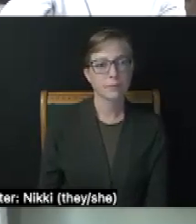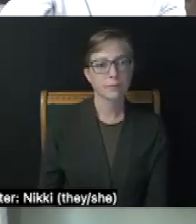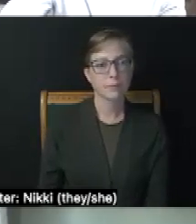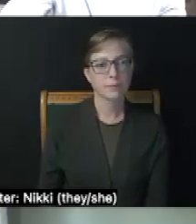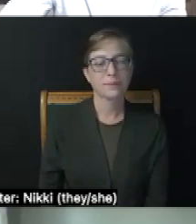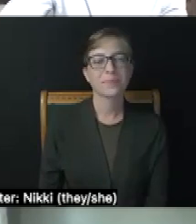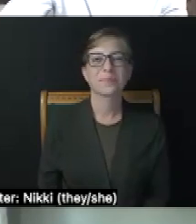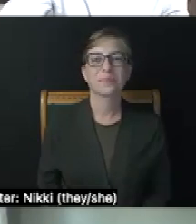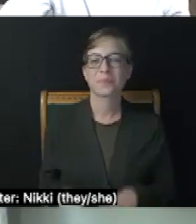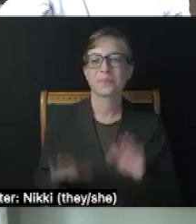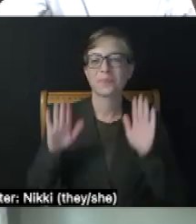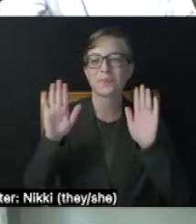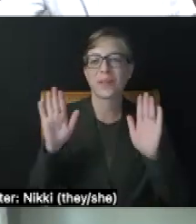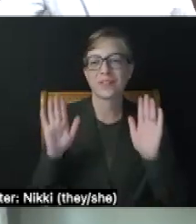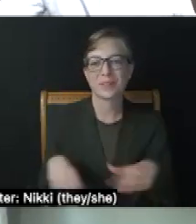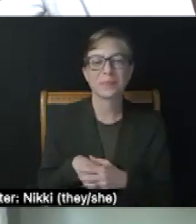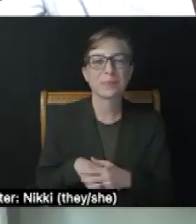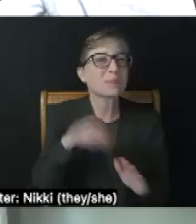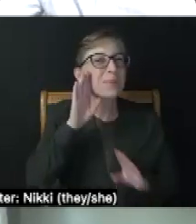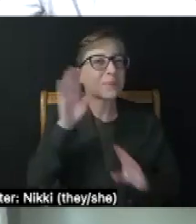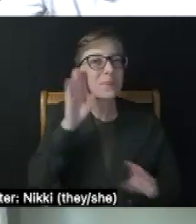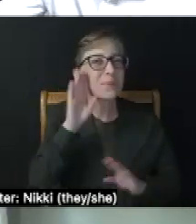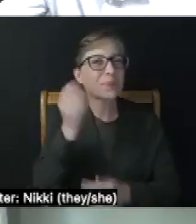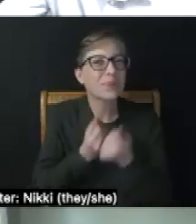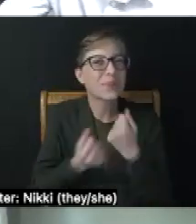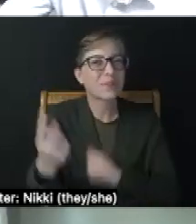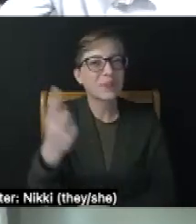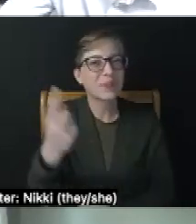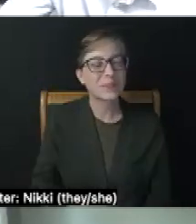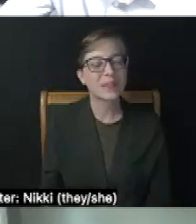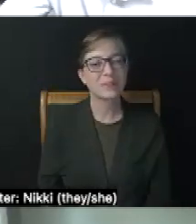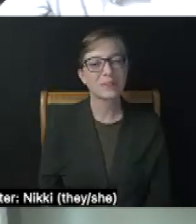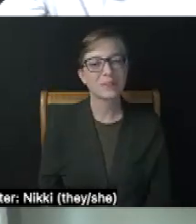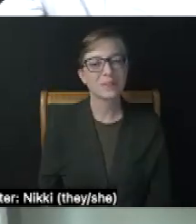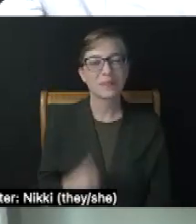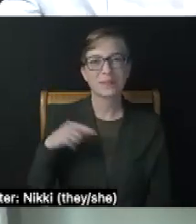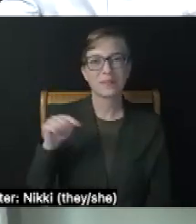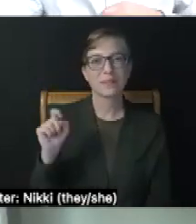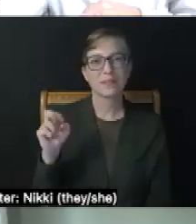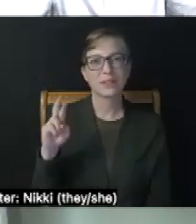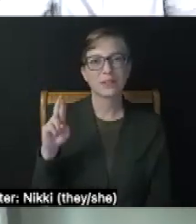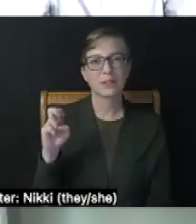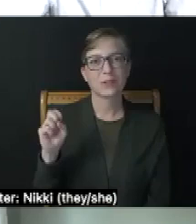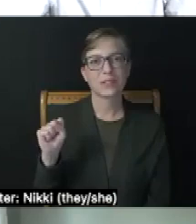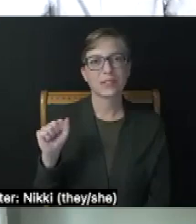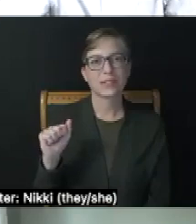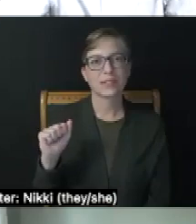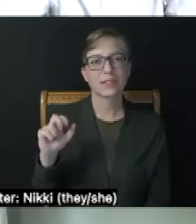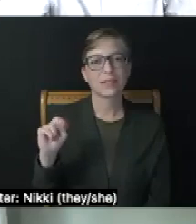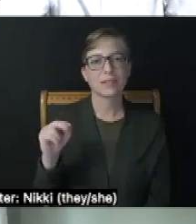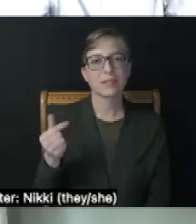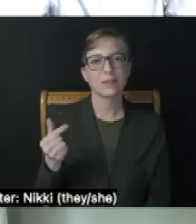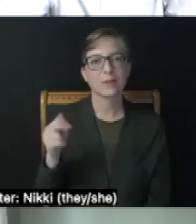Awesome. Hi everyone. I'm Teresa Nguyen. As Joe introduced earlier,